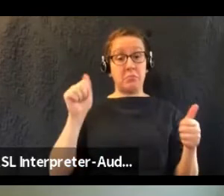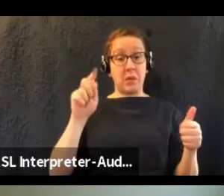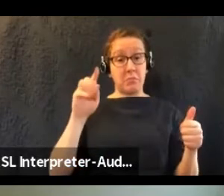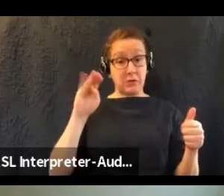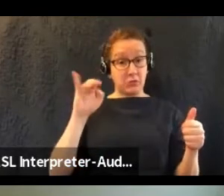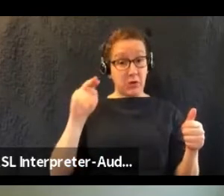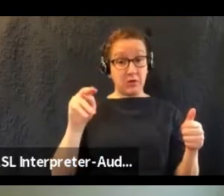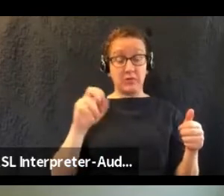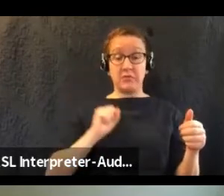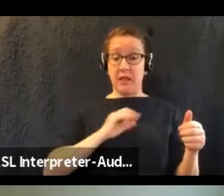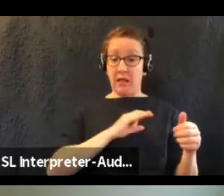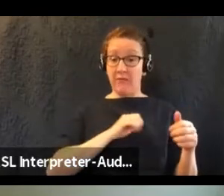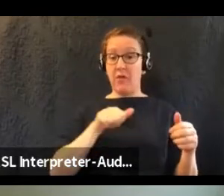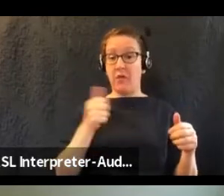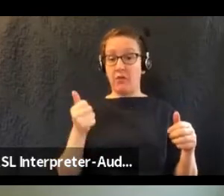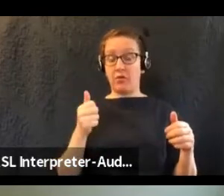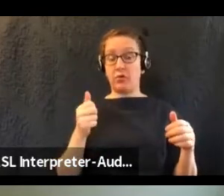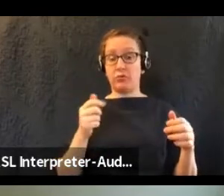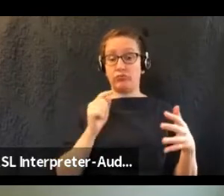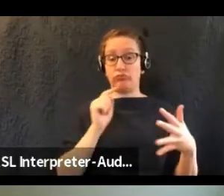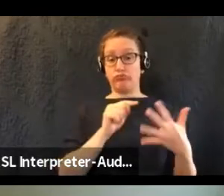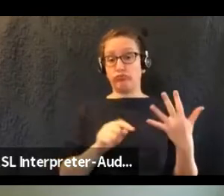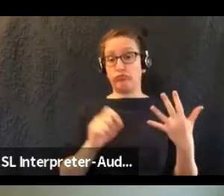relevant stakeholders.